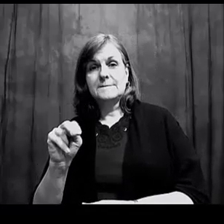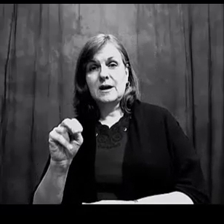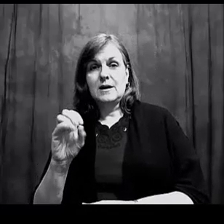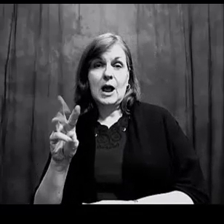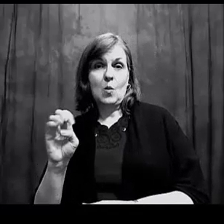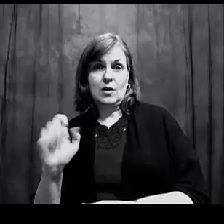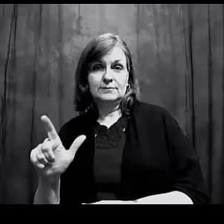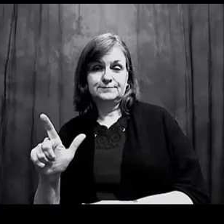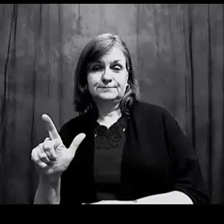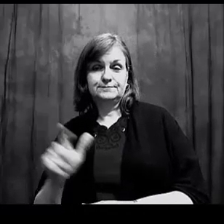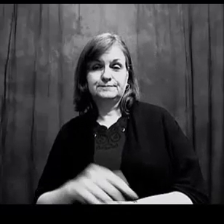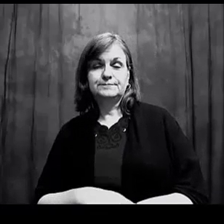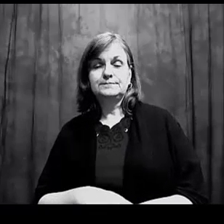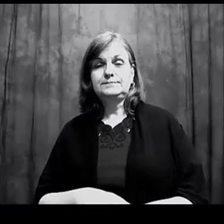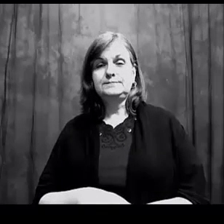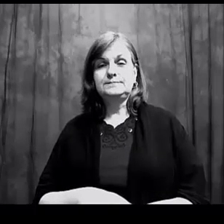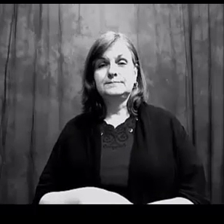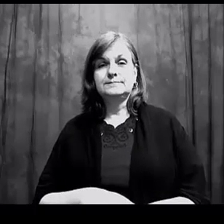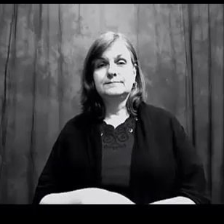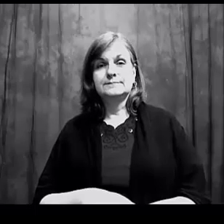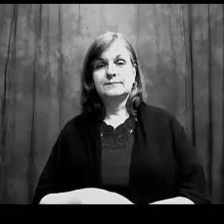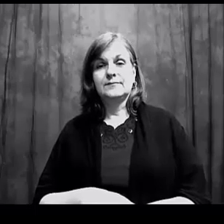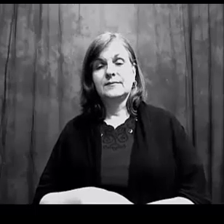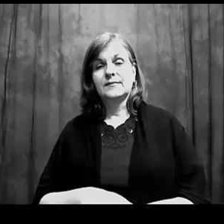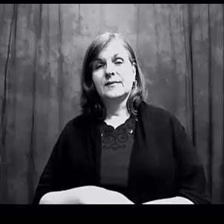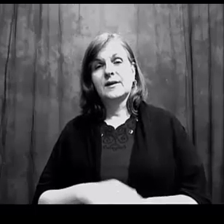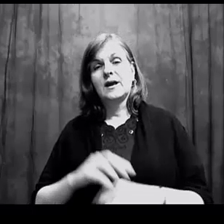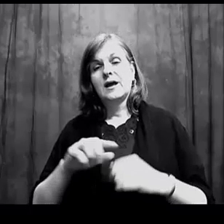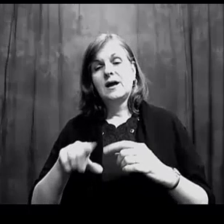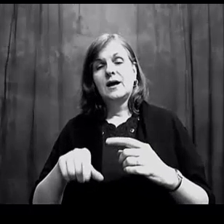barn owl so when we look at this process of